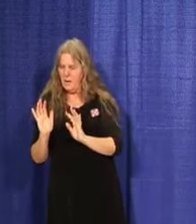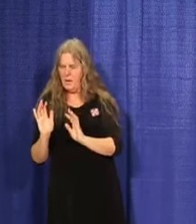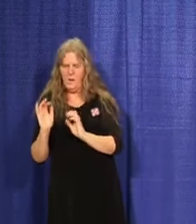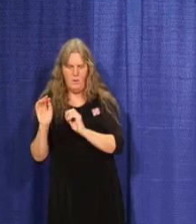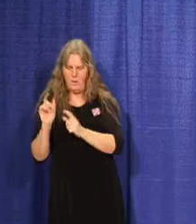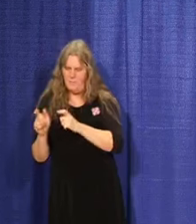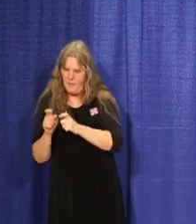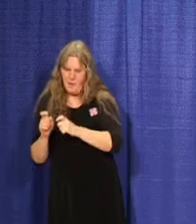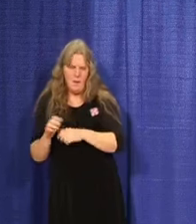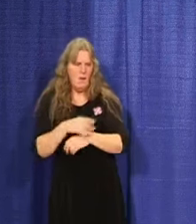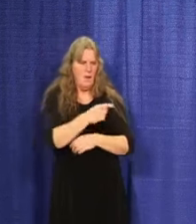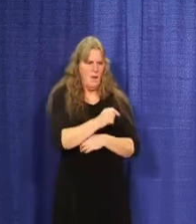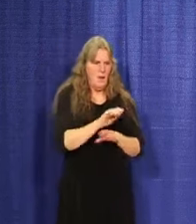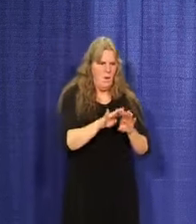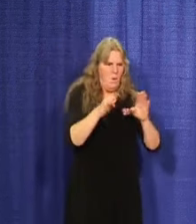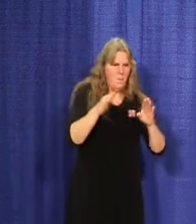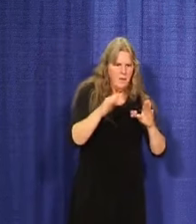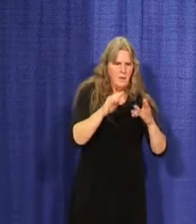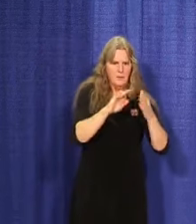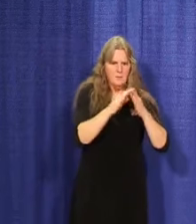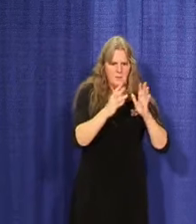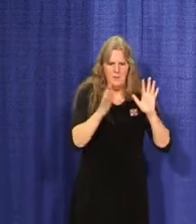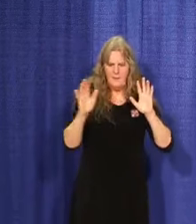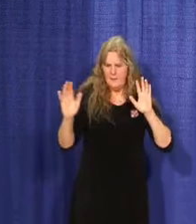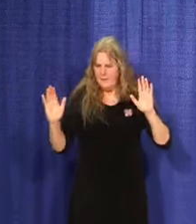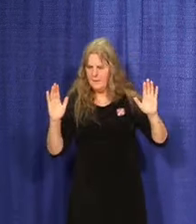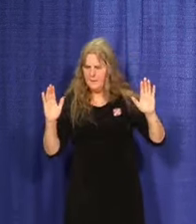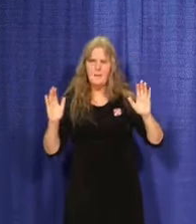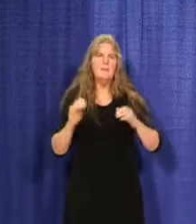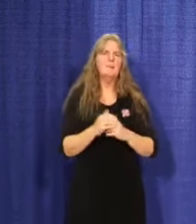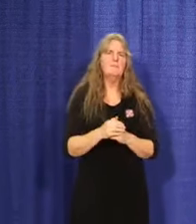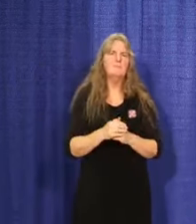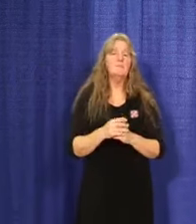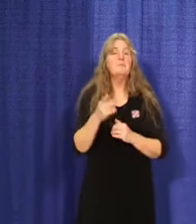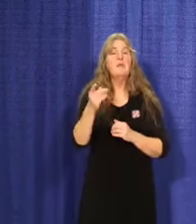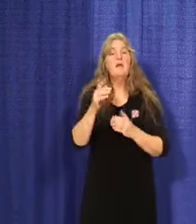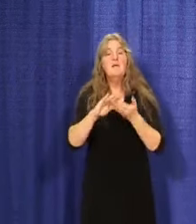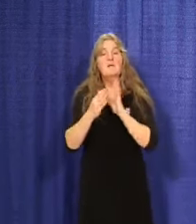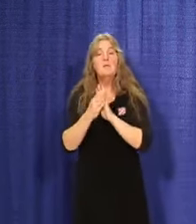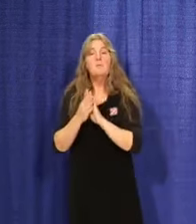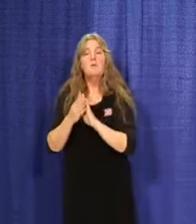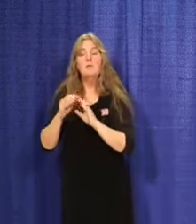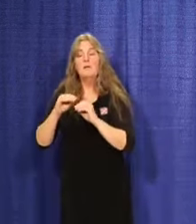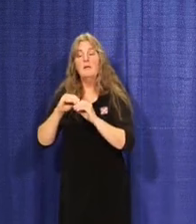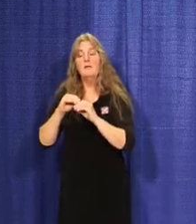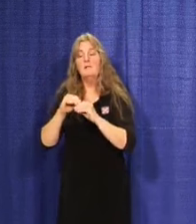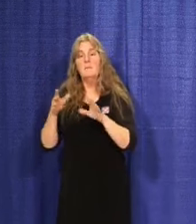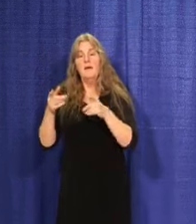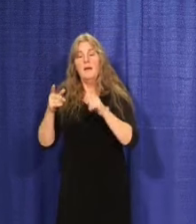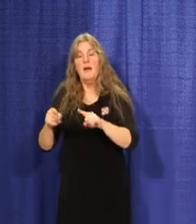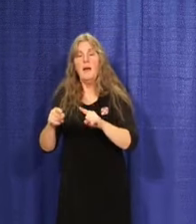Community spread would mean reinforcing productive measures to those motor load -- more vulnerable. We might have to be more strict